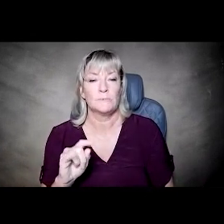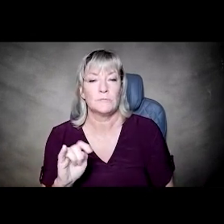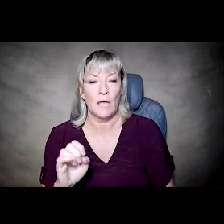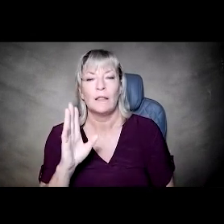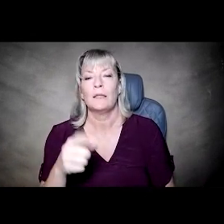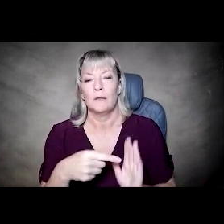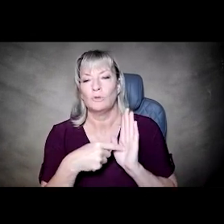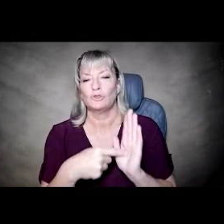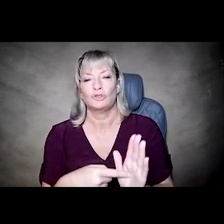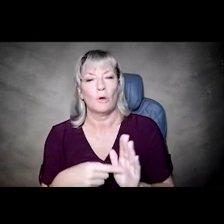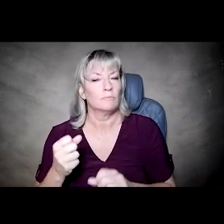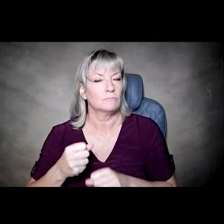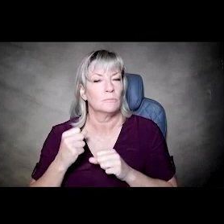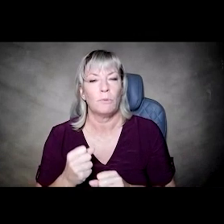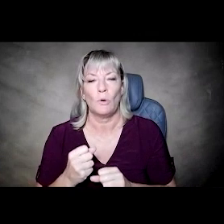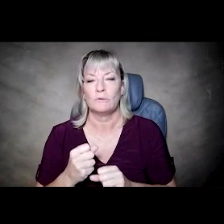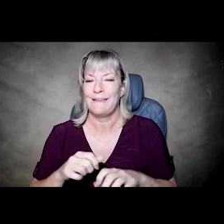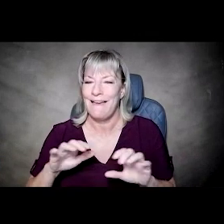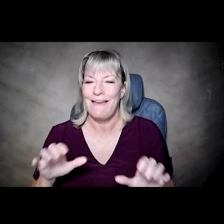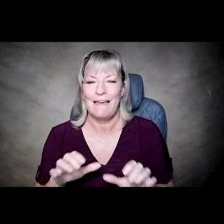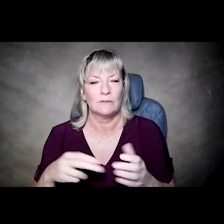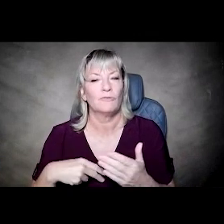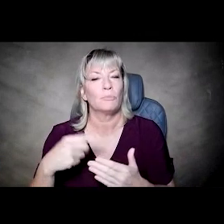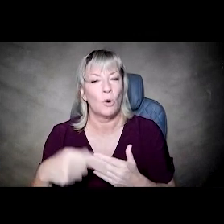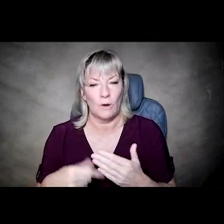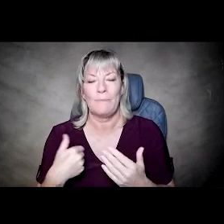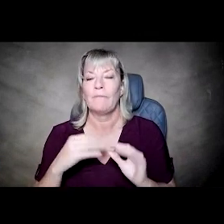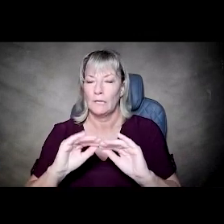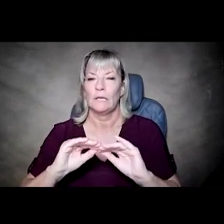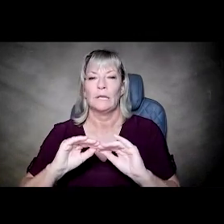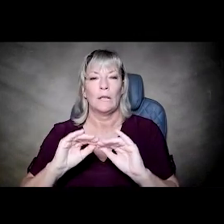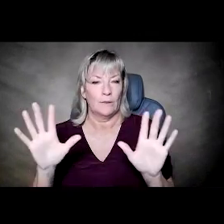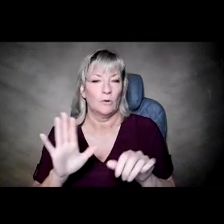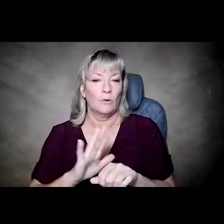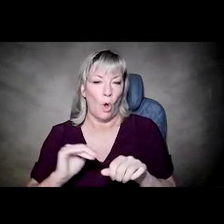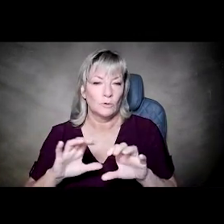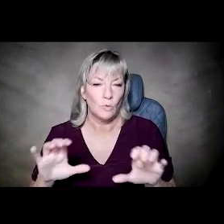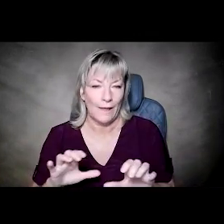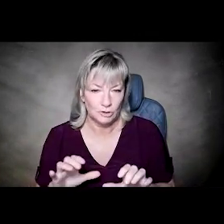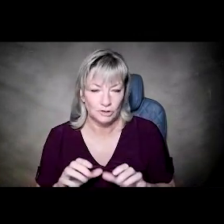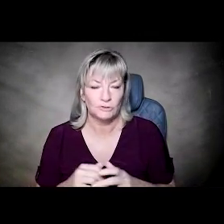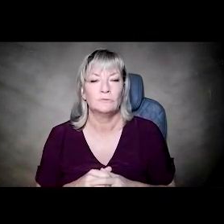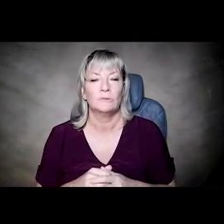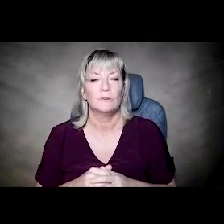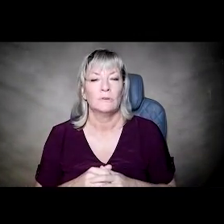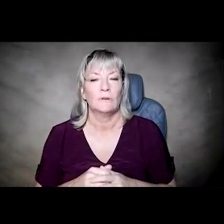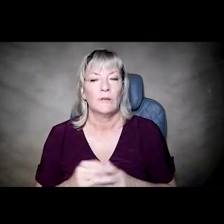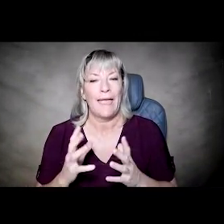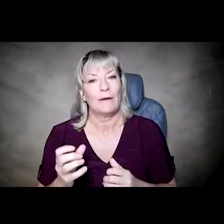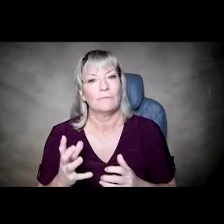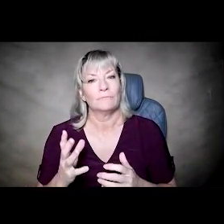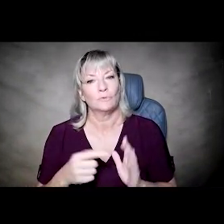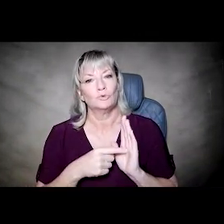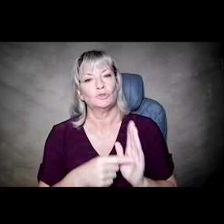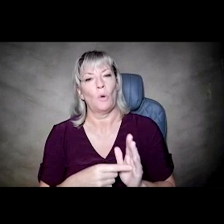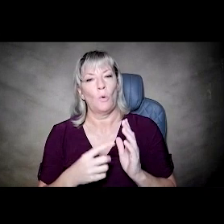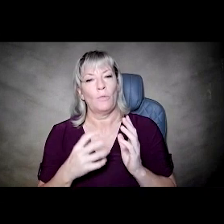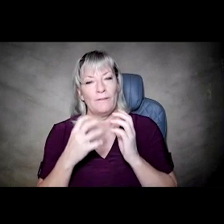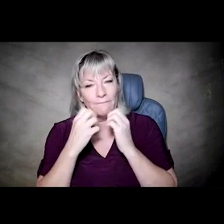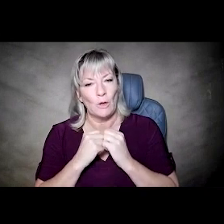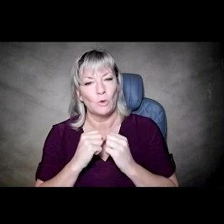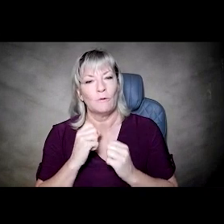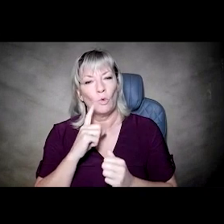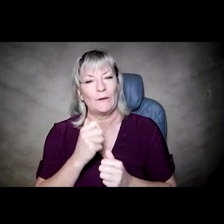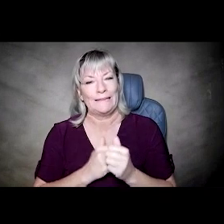a robust, active program with clear calls to action and value for each of our core audiences.